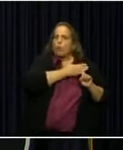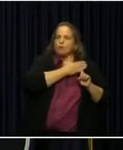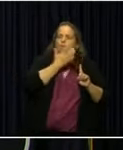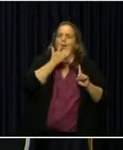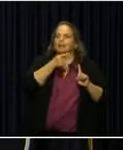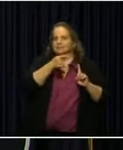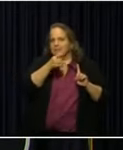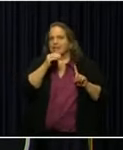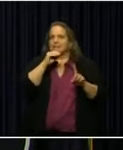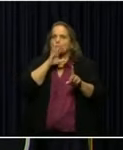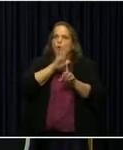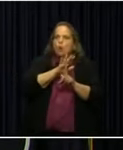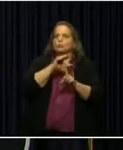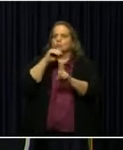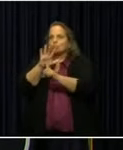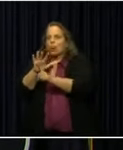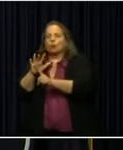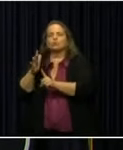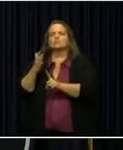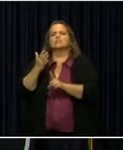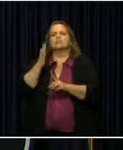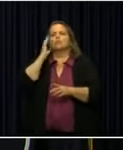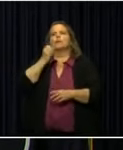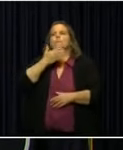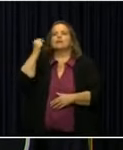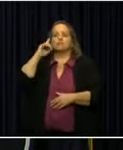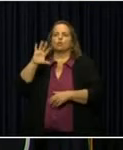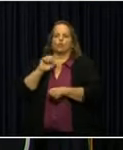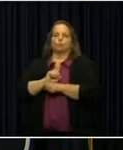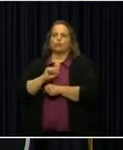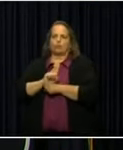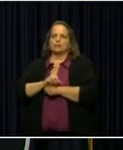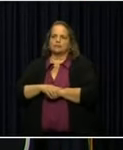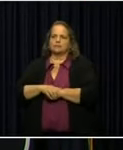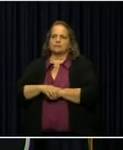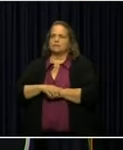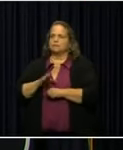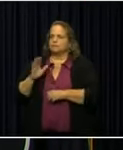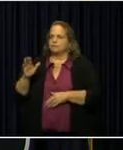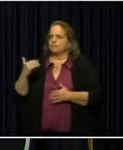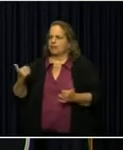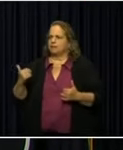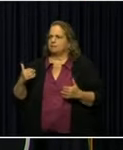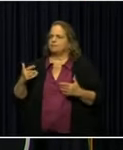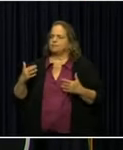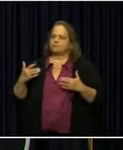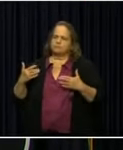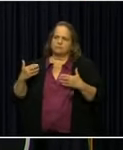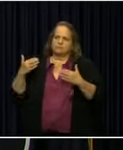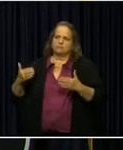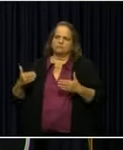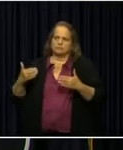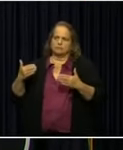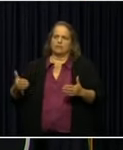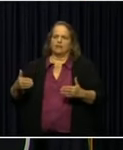STILL LOOKING SIGNIFICANT SOCIAL DISTANCING IN GROUPS OF TEN OR LESS. SO JUST ANOTHER IDEA OF HOW IT'S GOING TO BE GRADUALLY COMING OUT